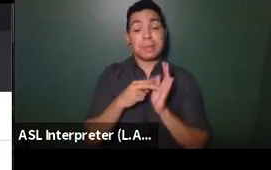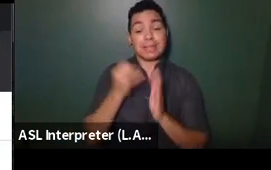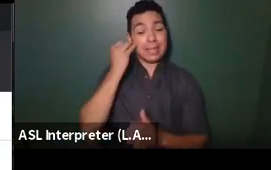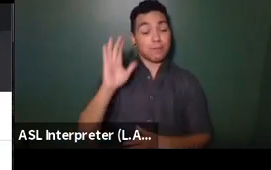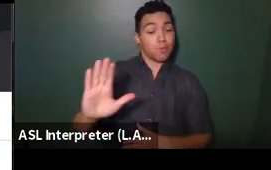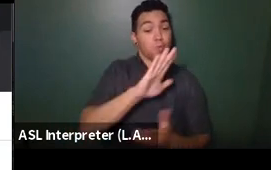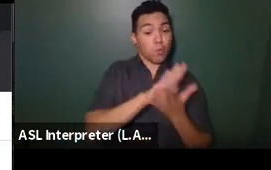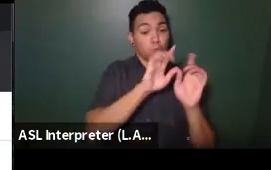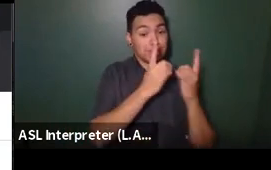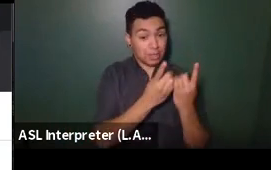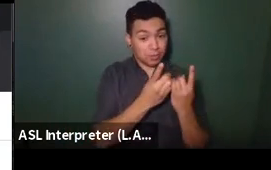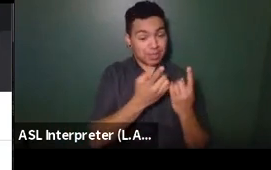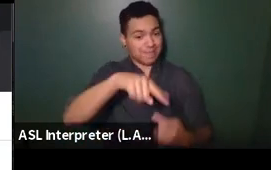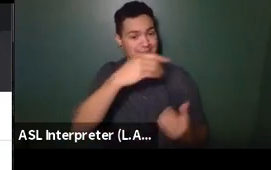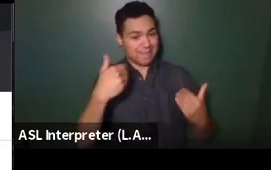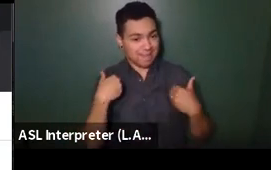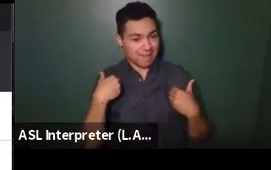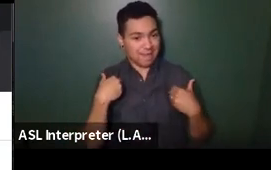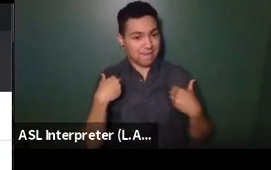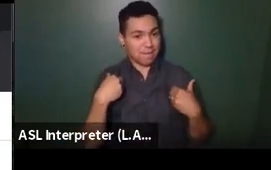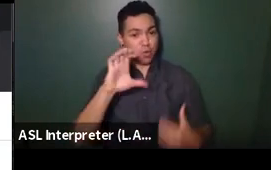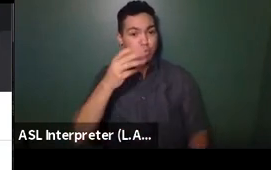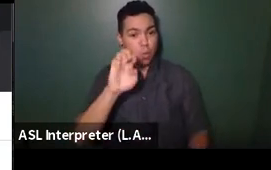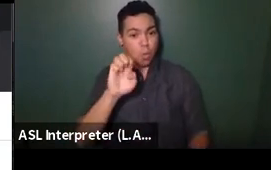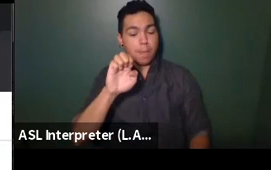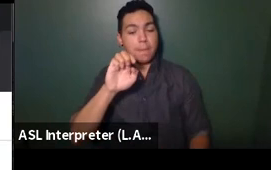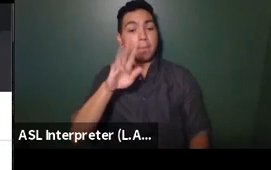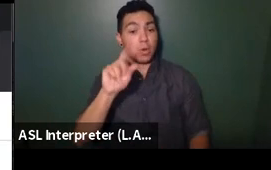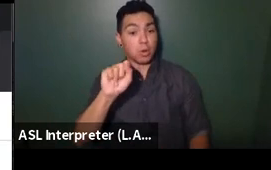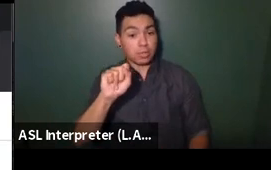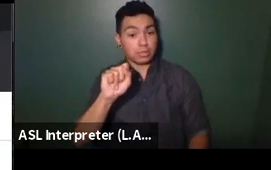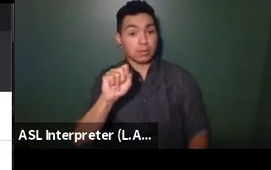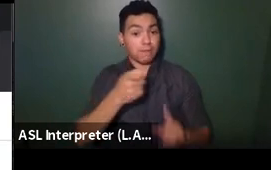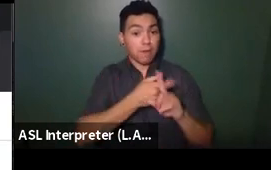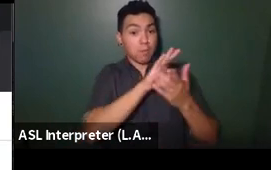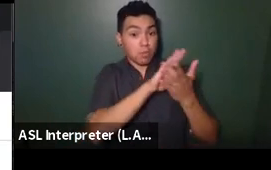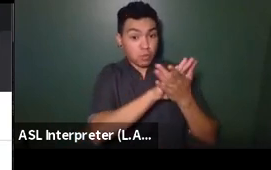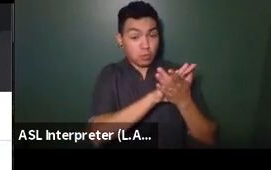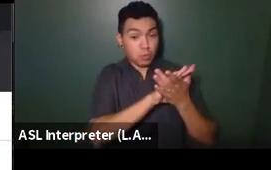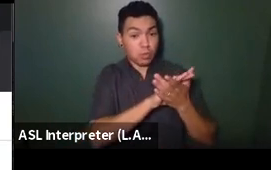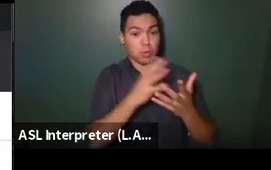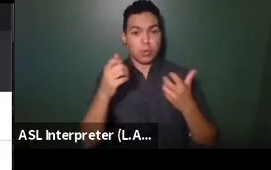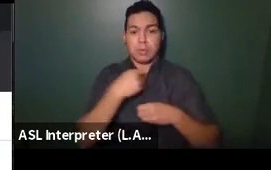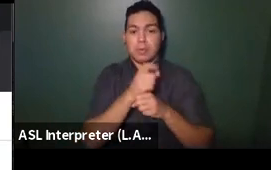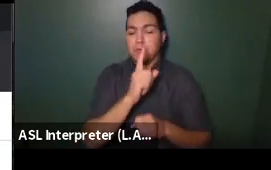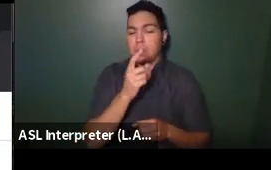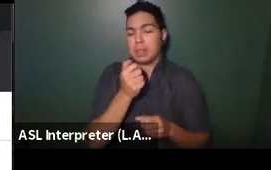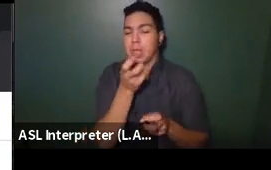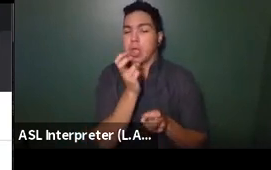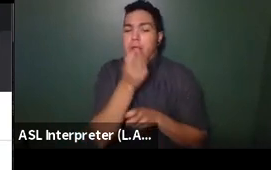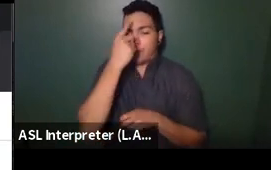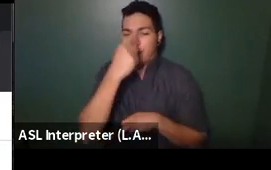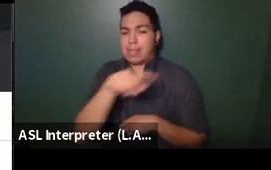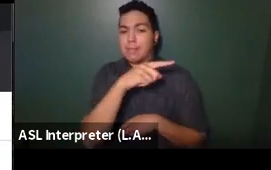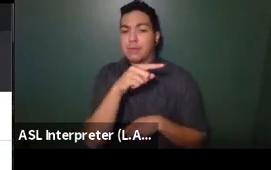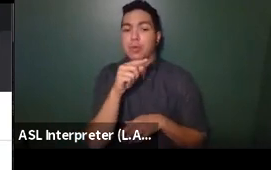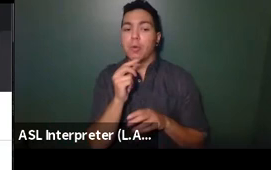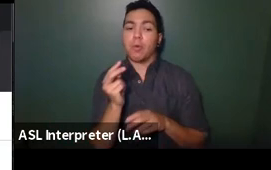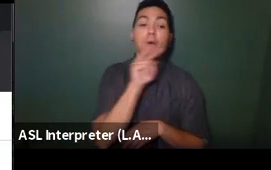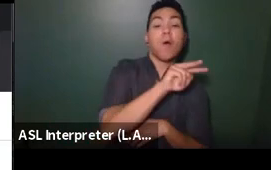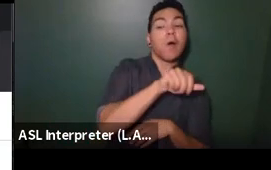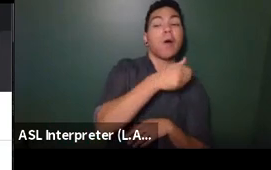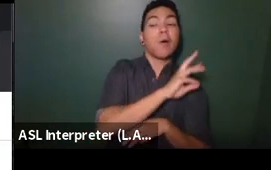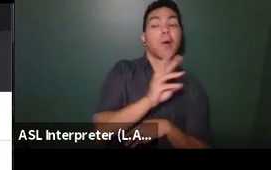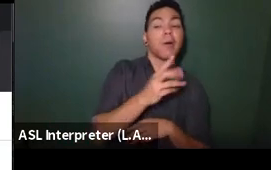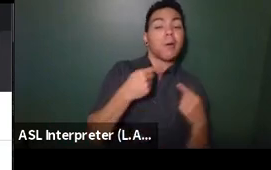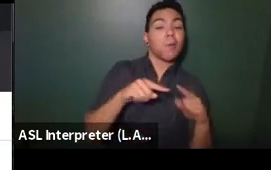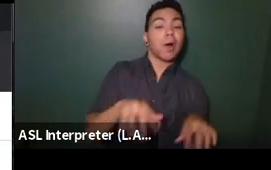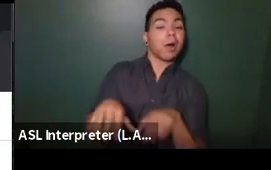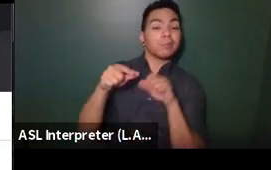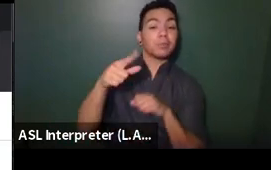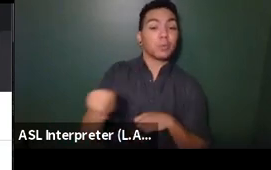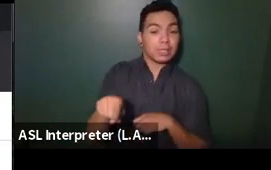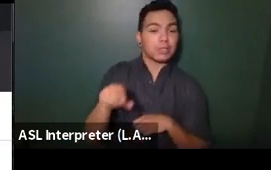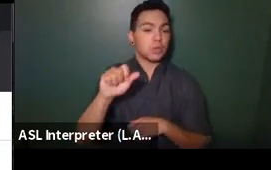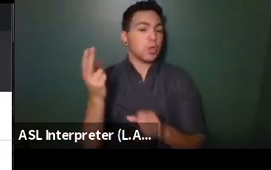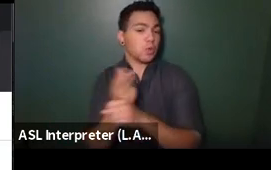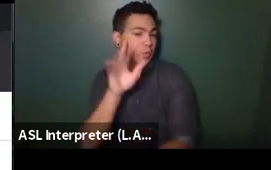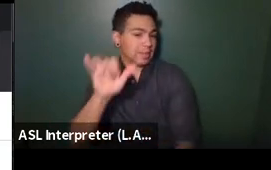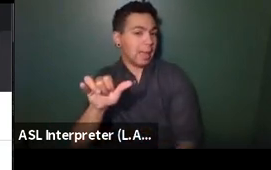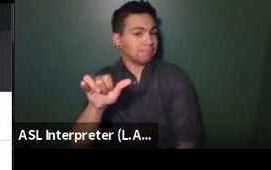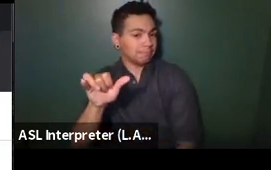Katherine Livick - ESD 112: where students have Chromebooks as their device and you would like to make it a little harder for them to go look at other websites, while they're taking a quiz. You can use that.